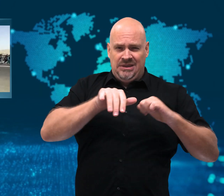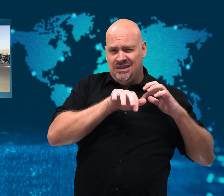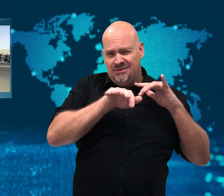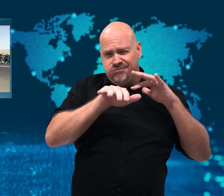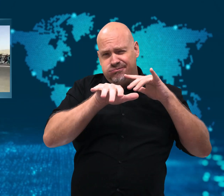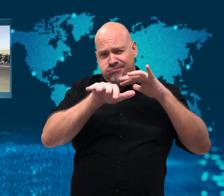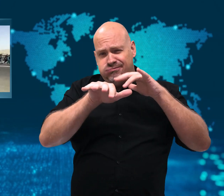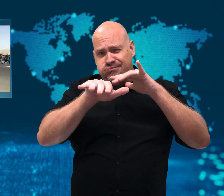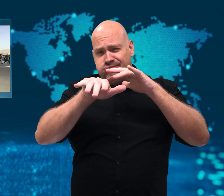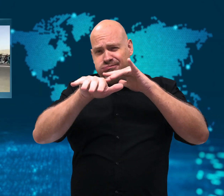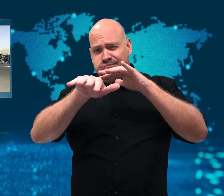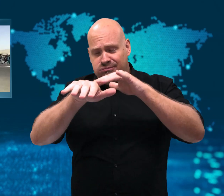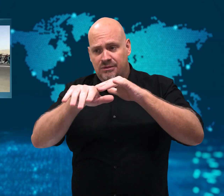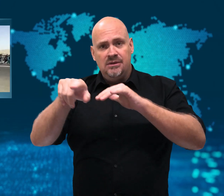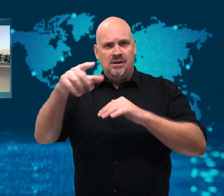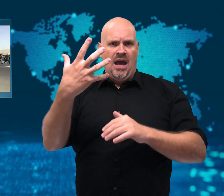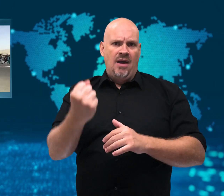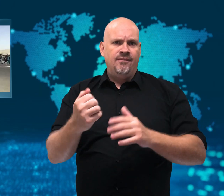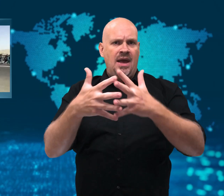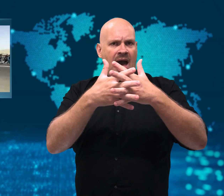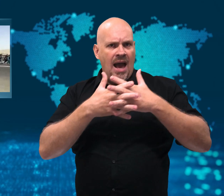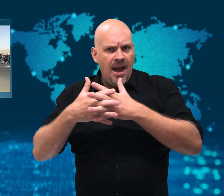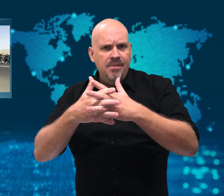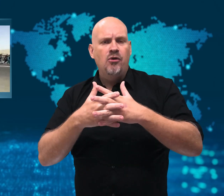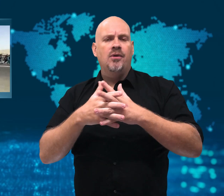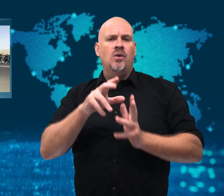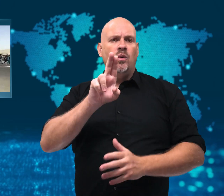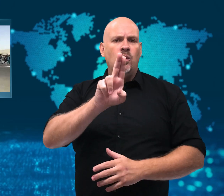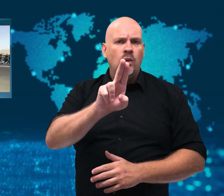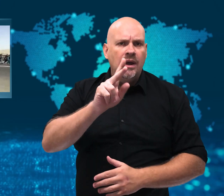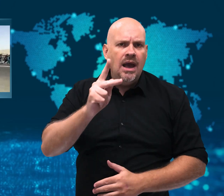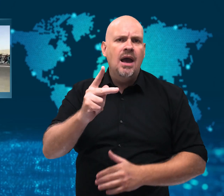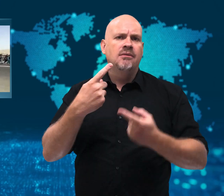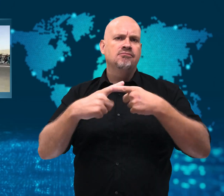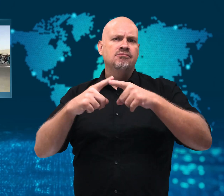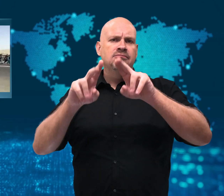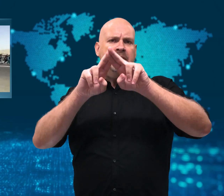and other foreign governments were airlifting